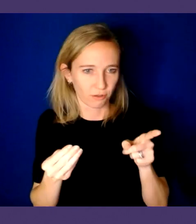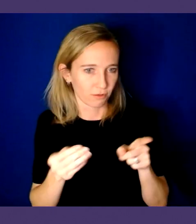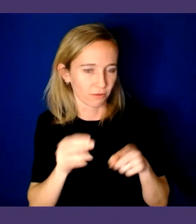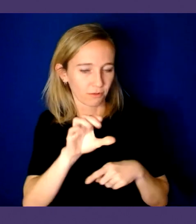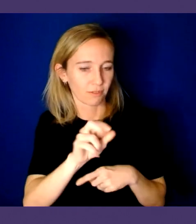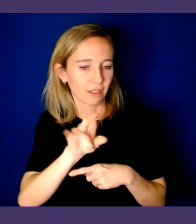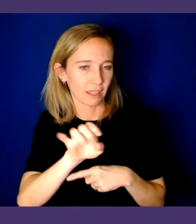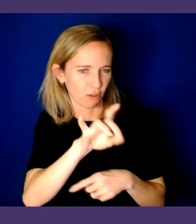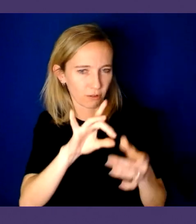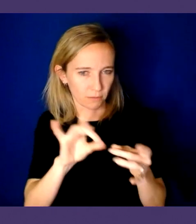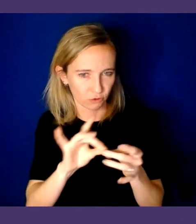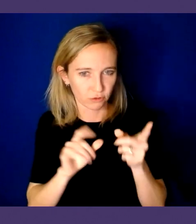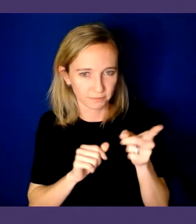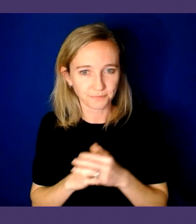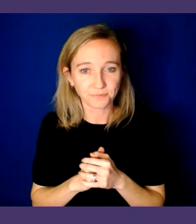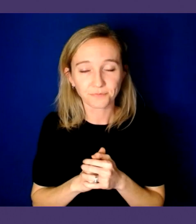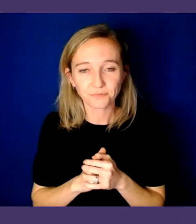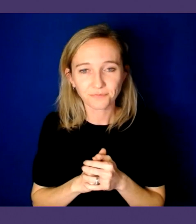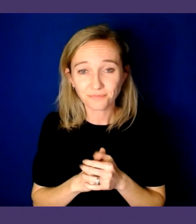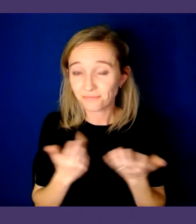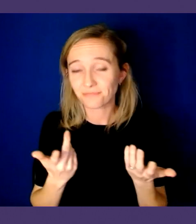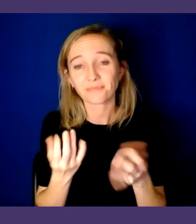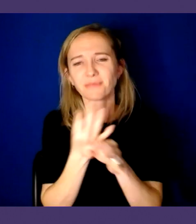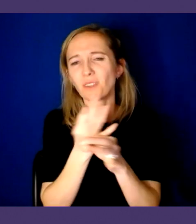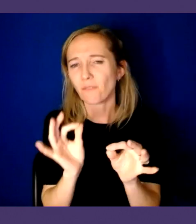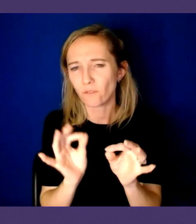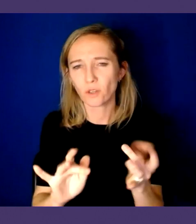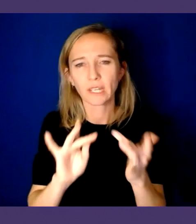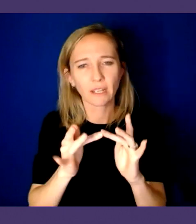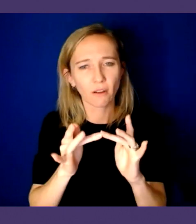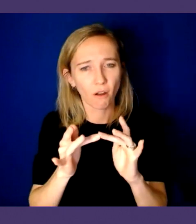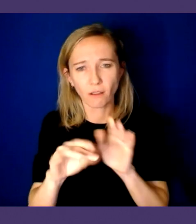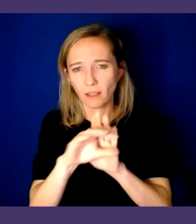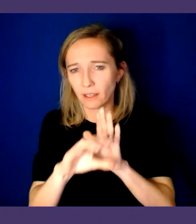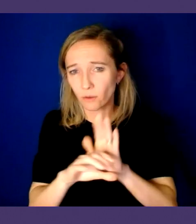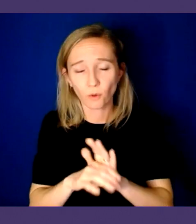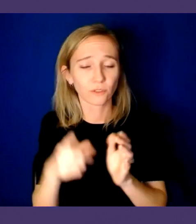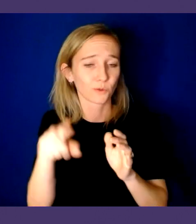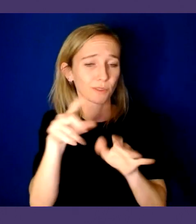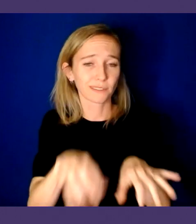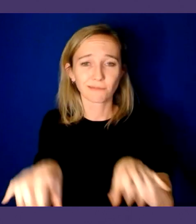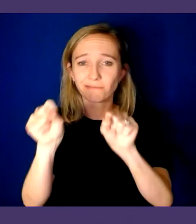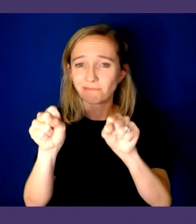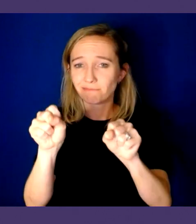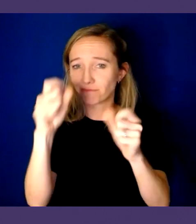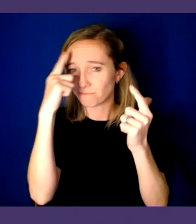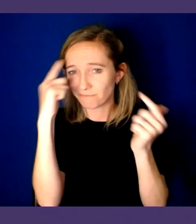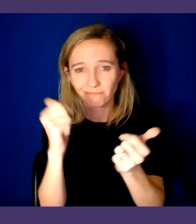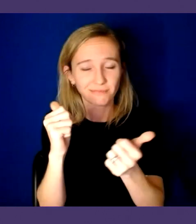It's a free online course. Anybody can take it. We get a lot of good feedback.